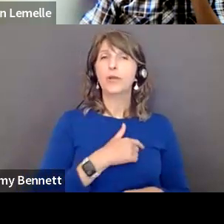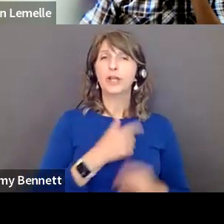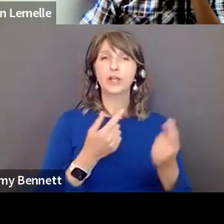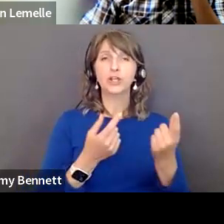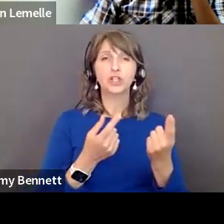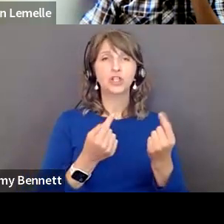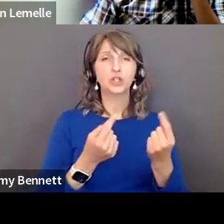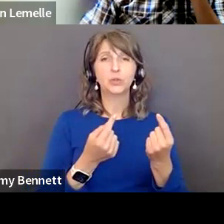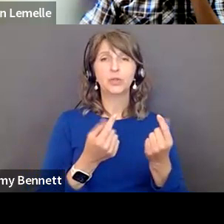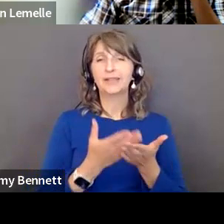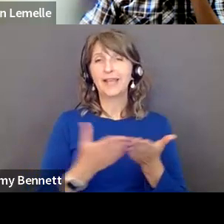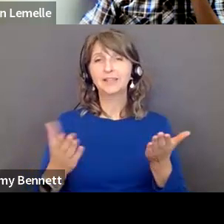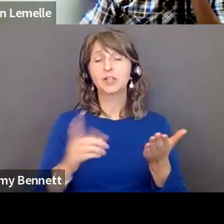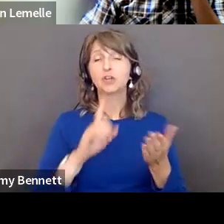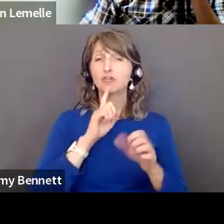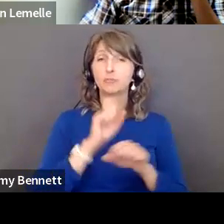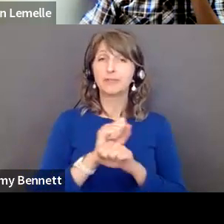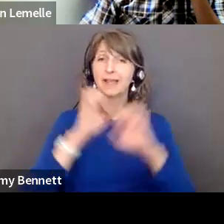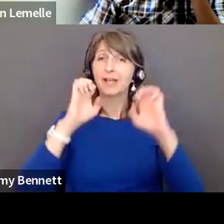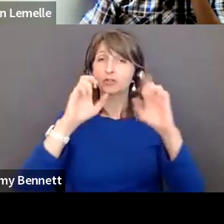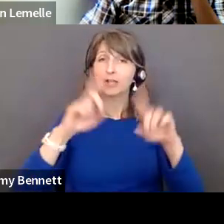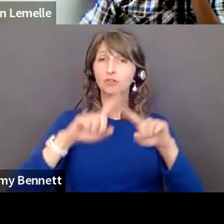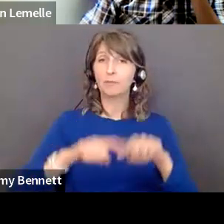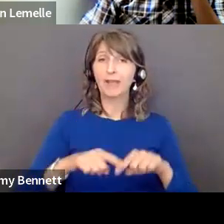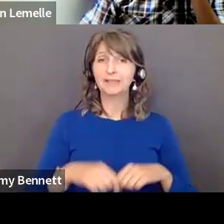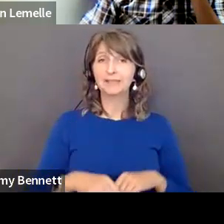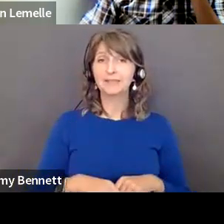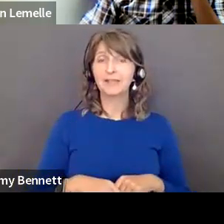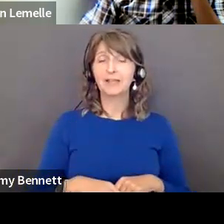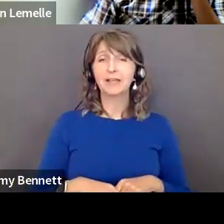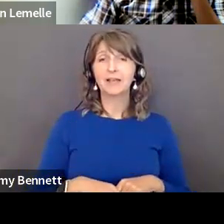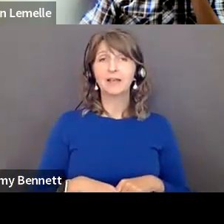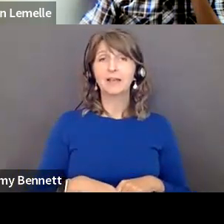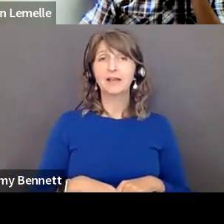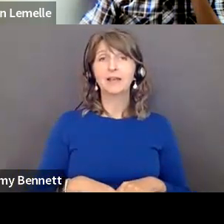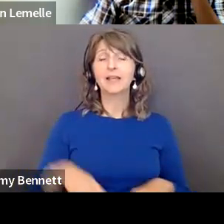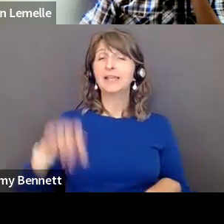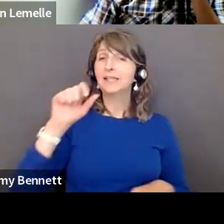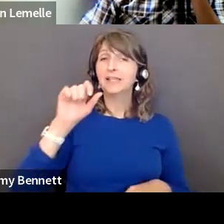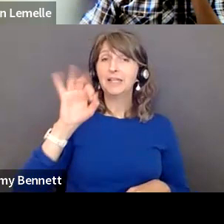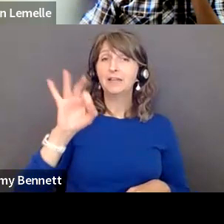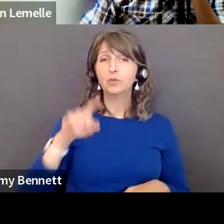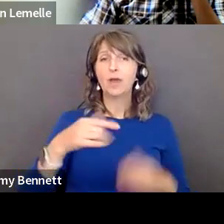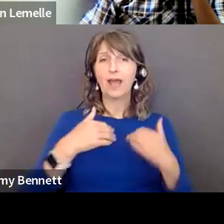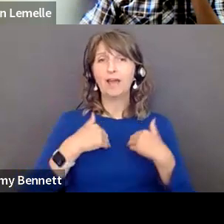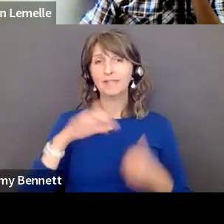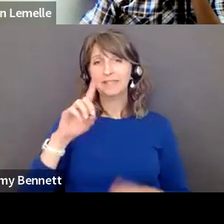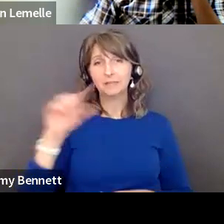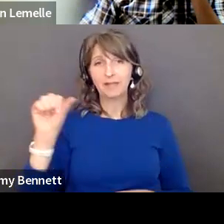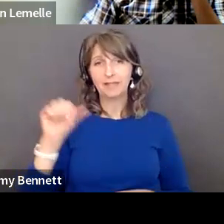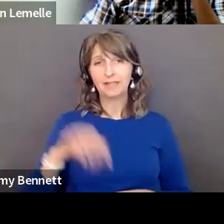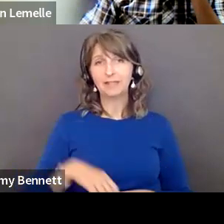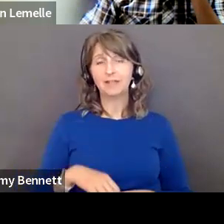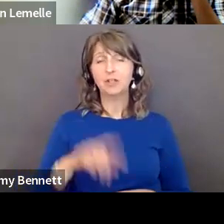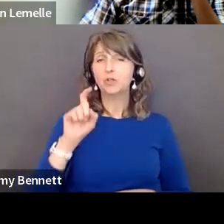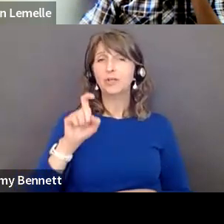You know, you kind of touch on this a little bit, but I find that when you have these disabilities and you know, you kind of, touch on this a little bit, but I find that when you have these disabilities and need this extra care.